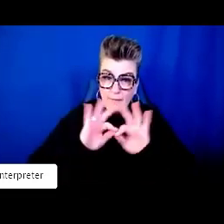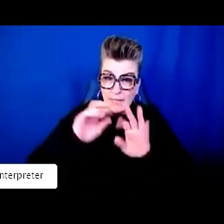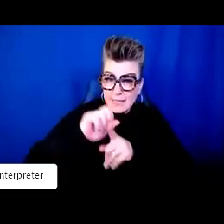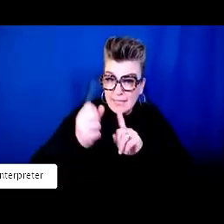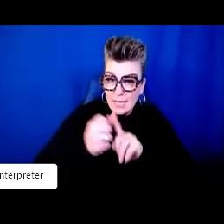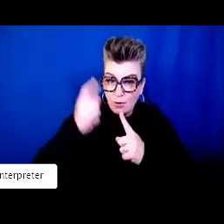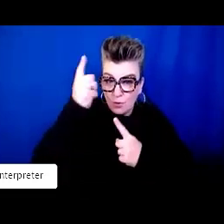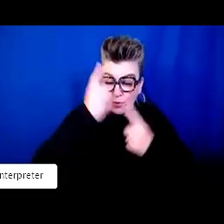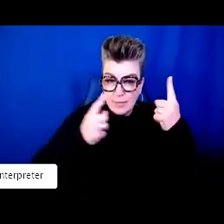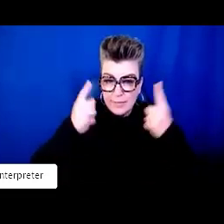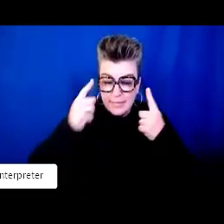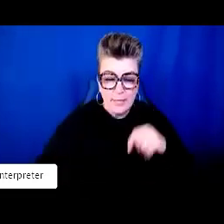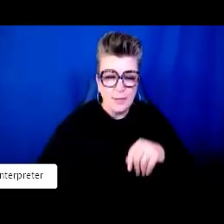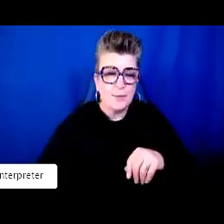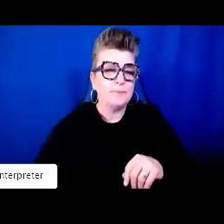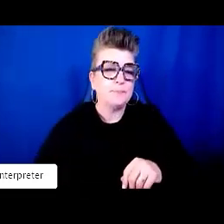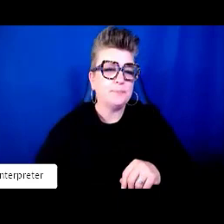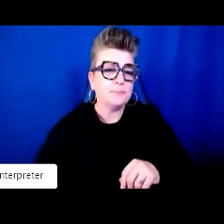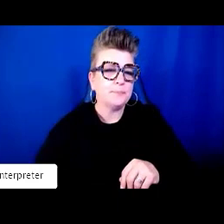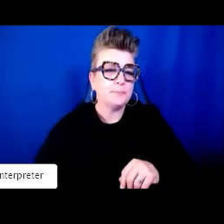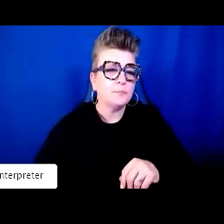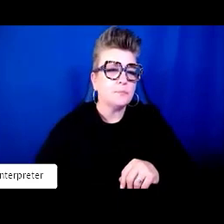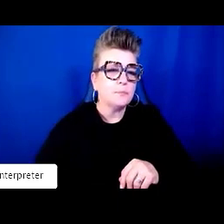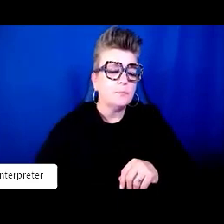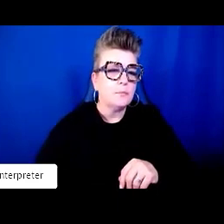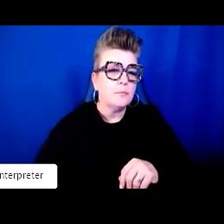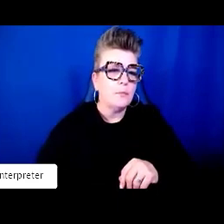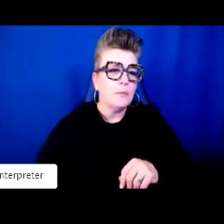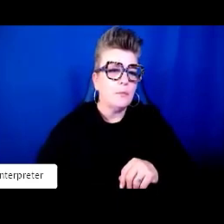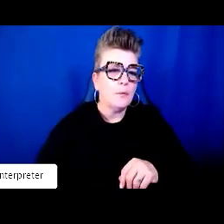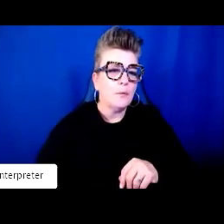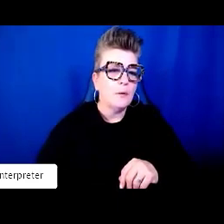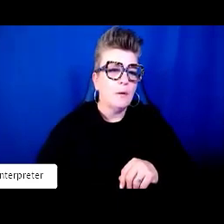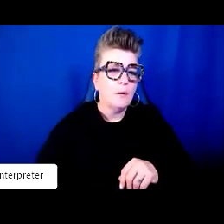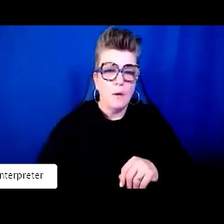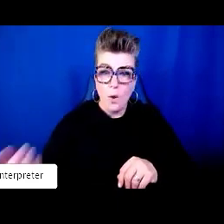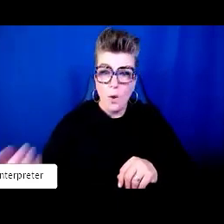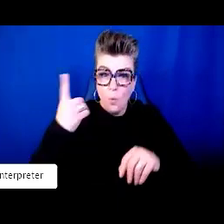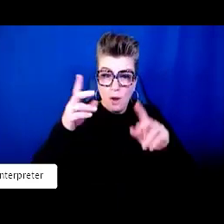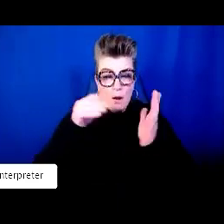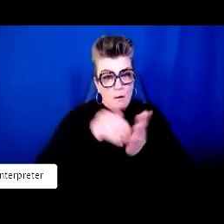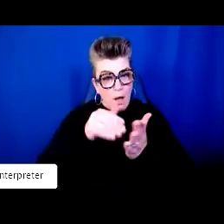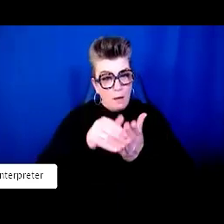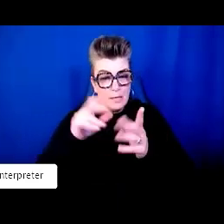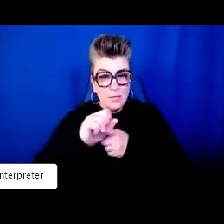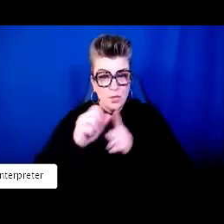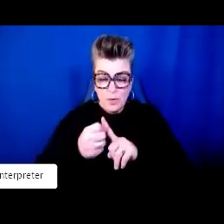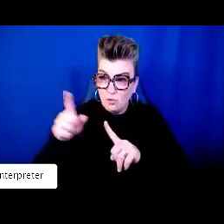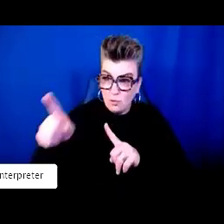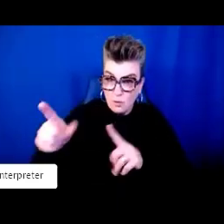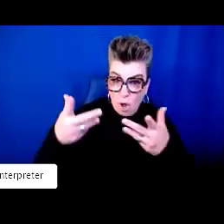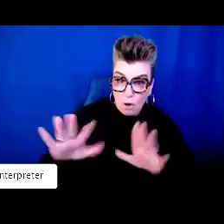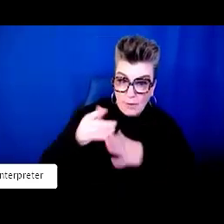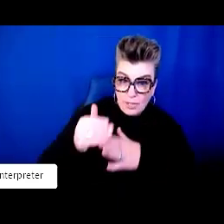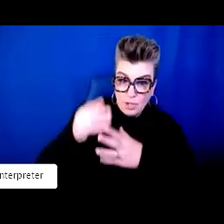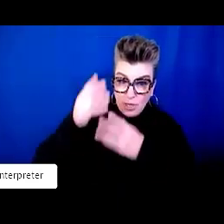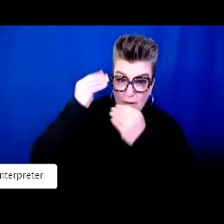A common situation is when researchers are accessing data that have already been shared, such as through a repository.